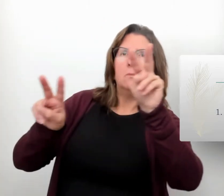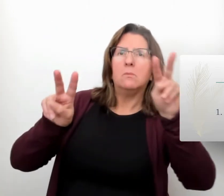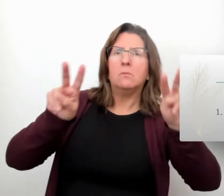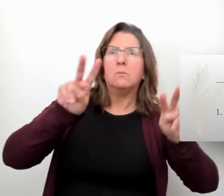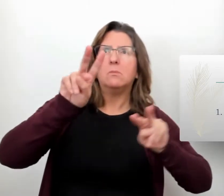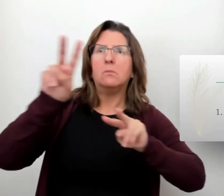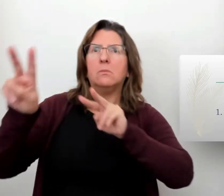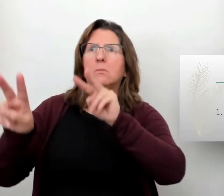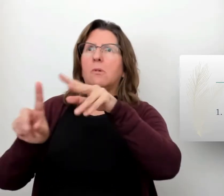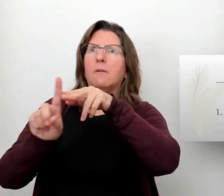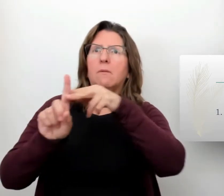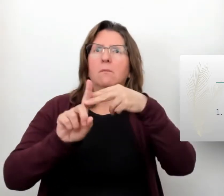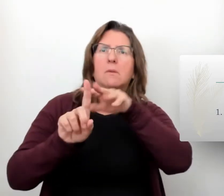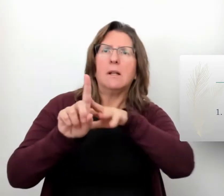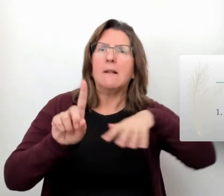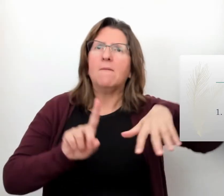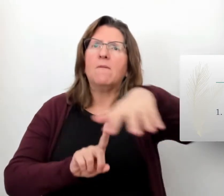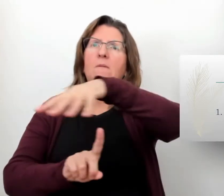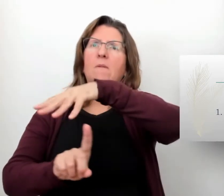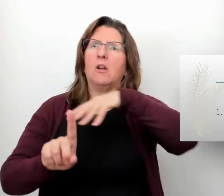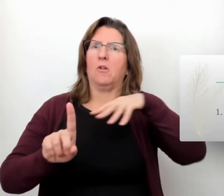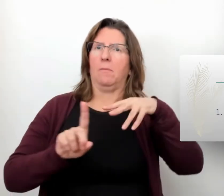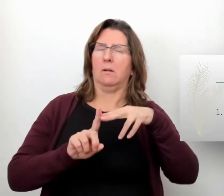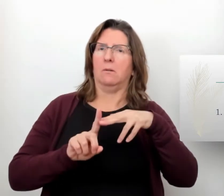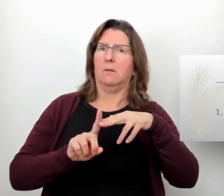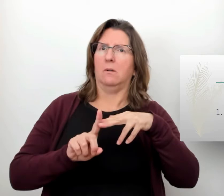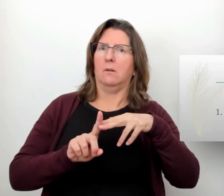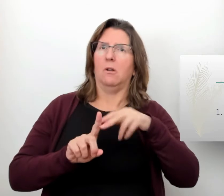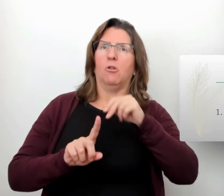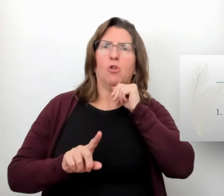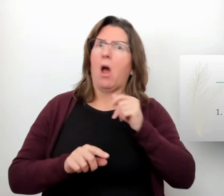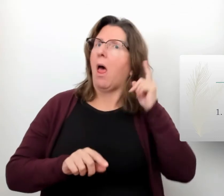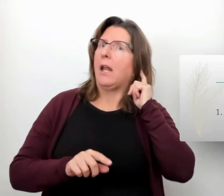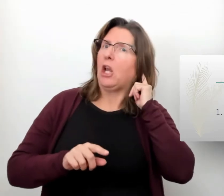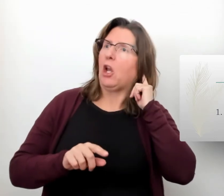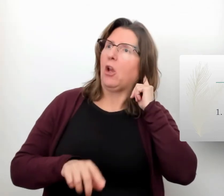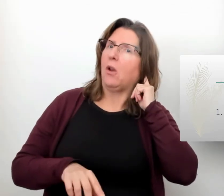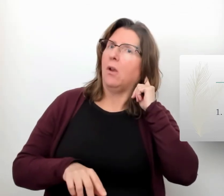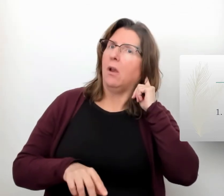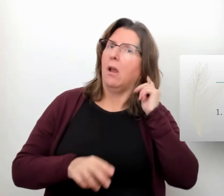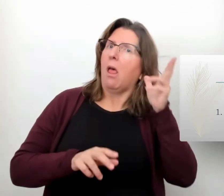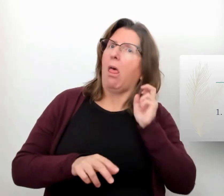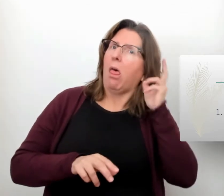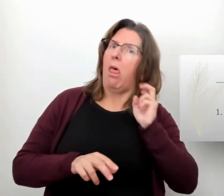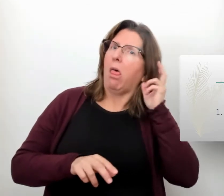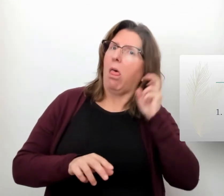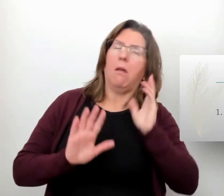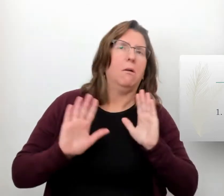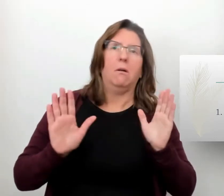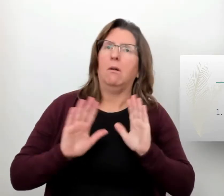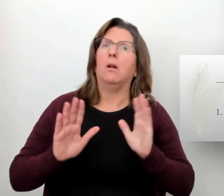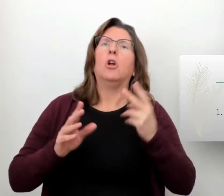Helping them observe their environment and NOT overemphasize reliance on what they are able to hear.